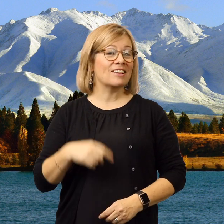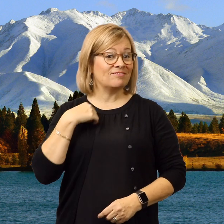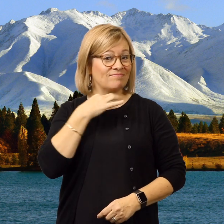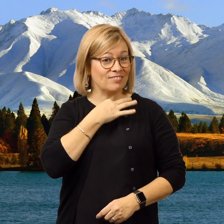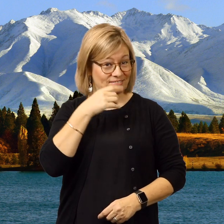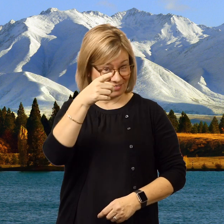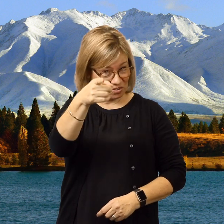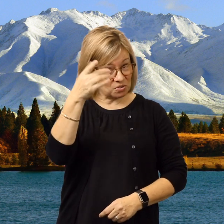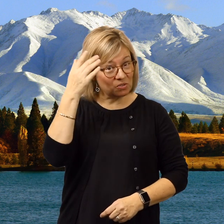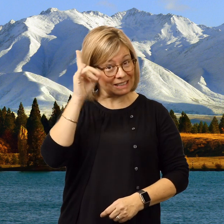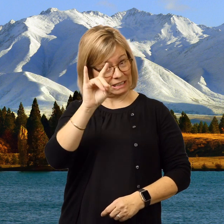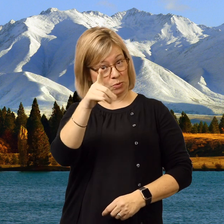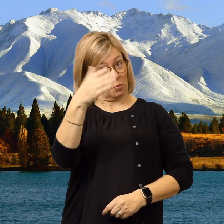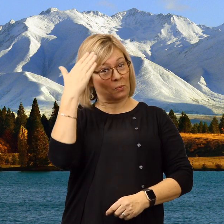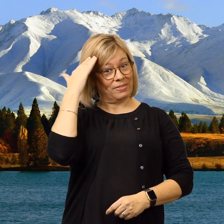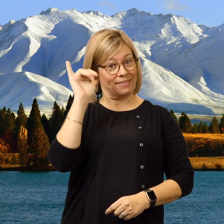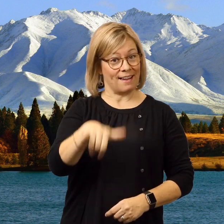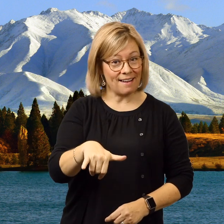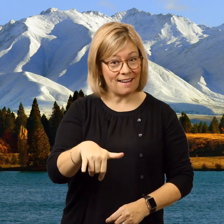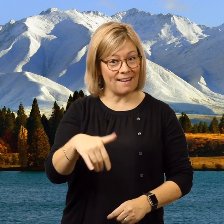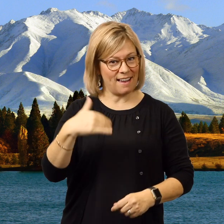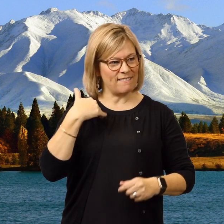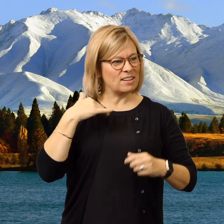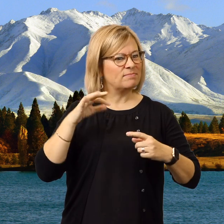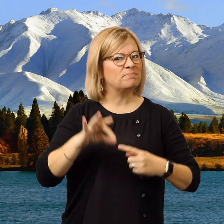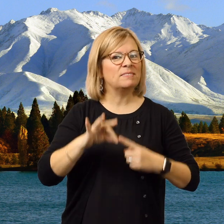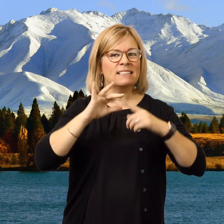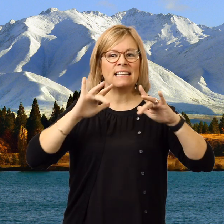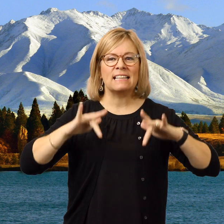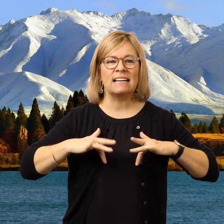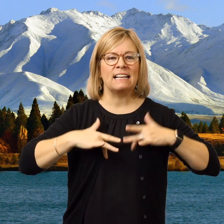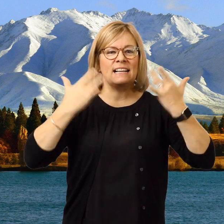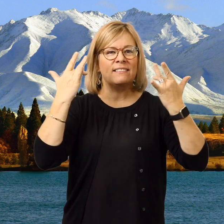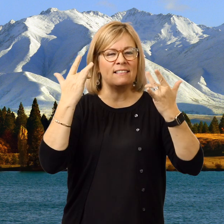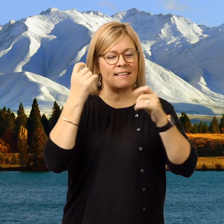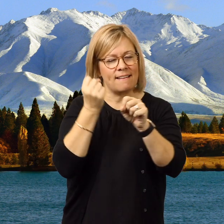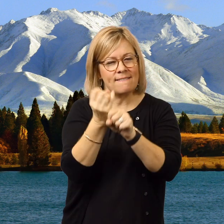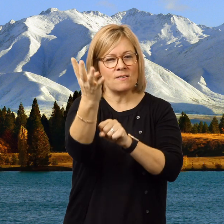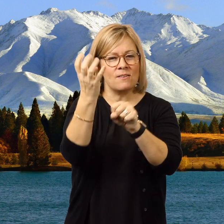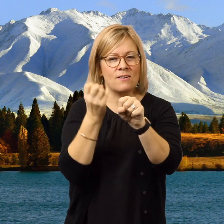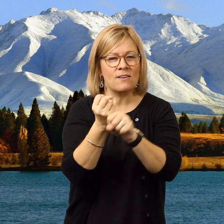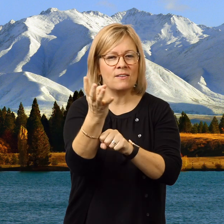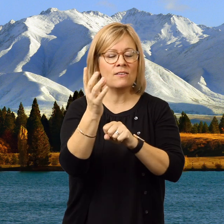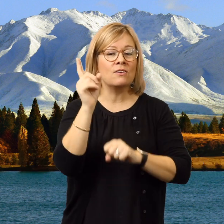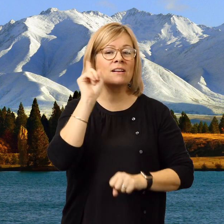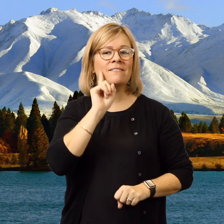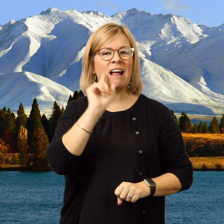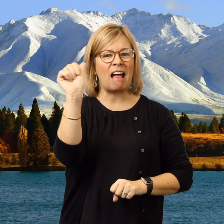I'm wondering--did you know that there is a special event that happens every four